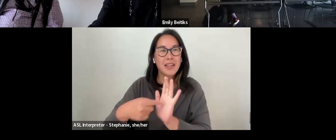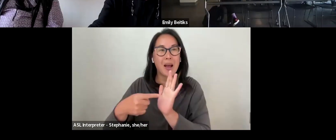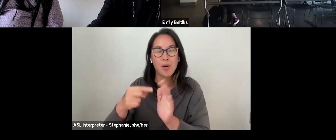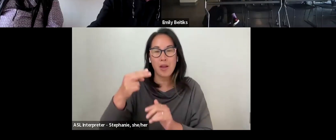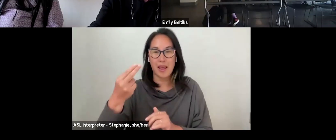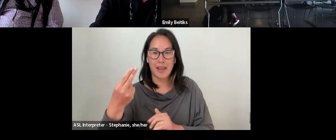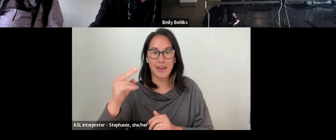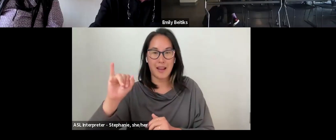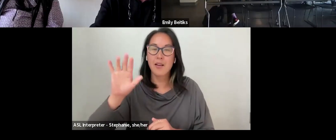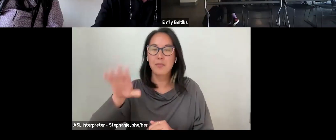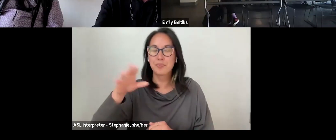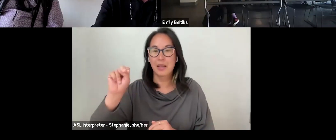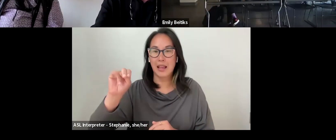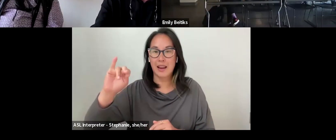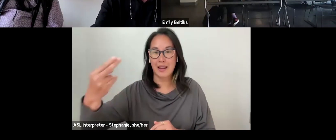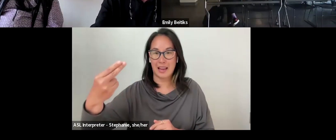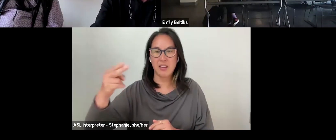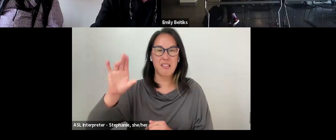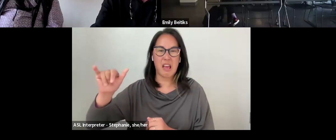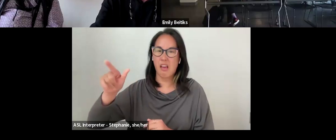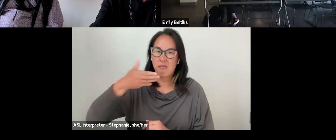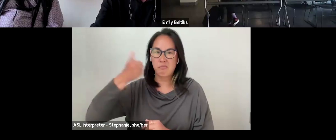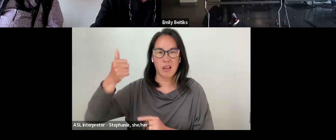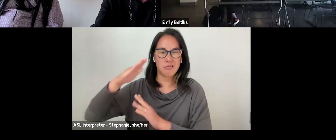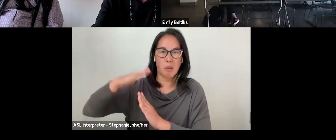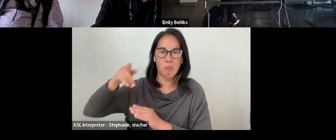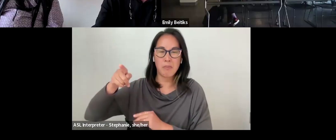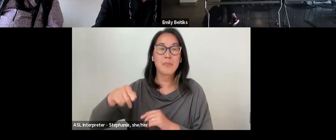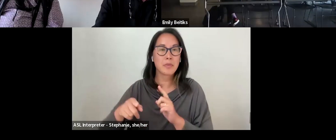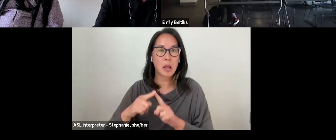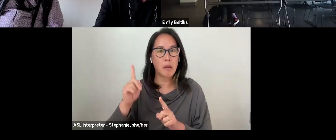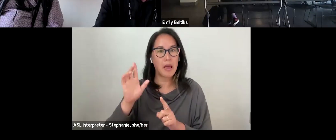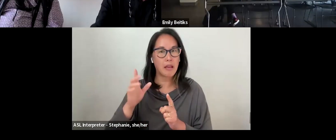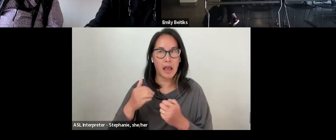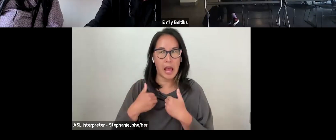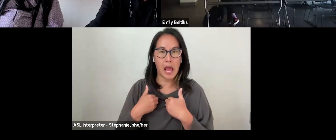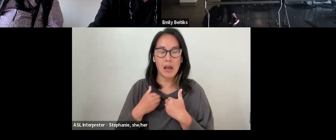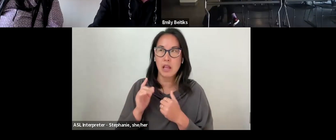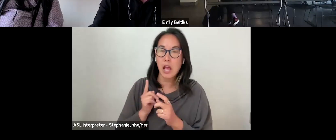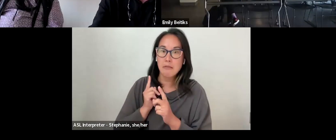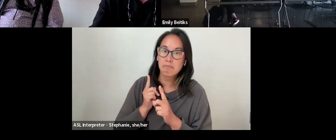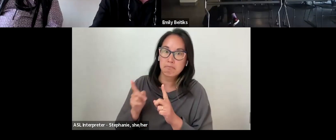But there is this drive to produce research.